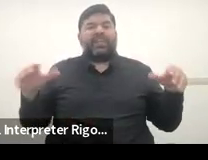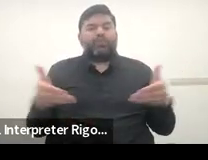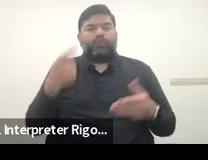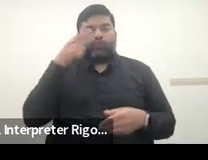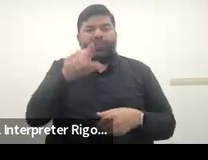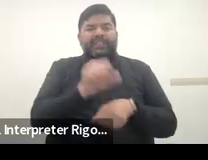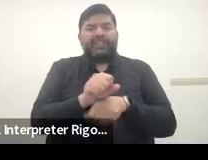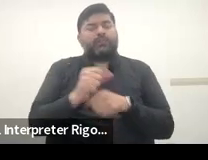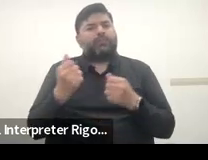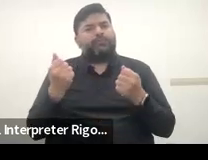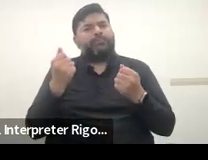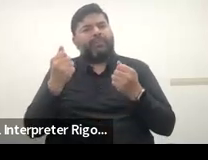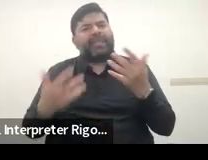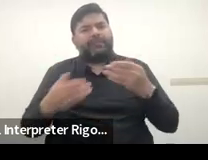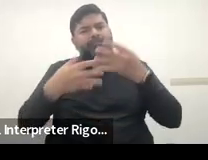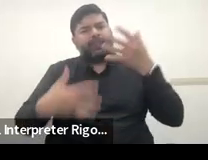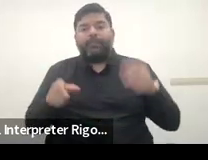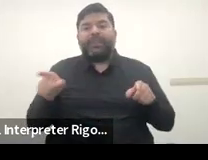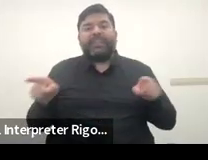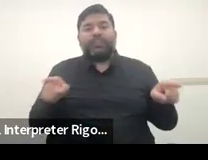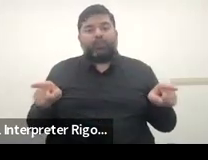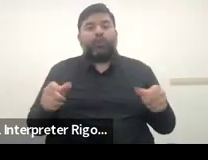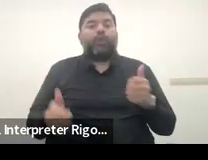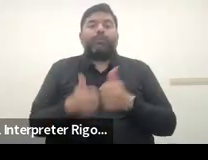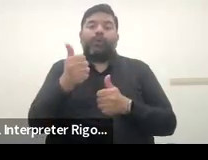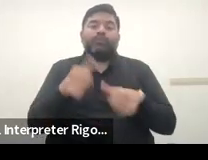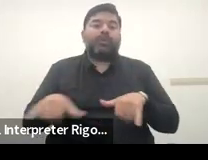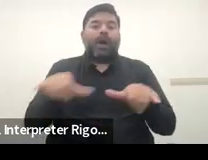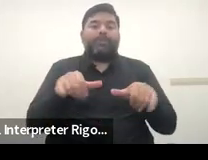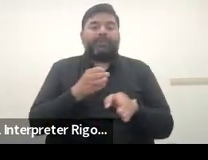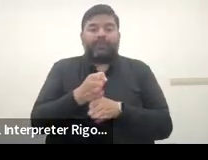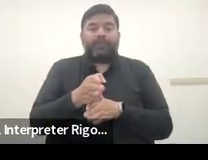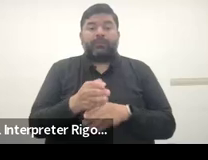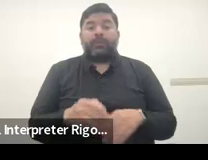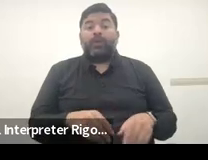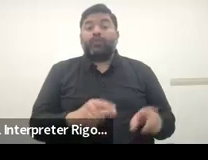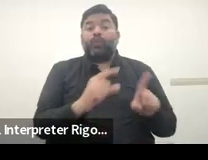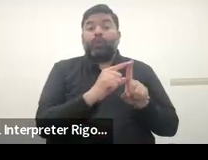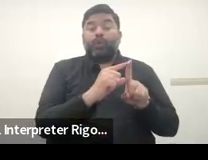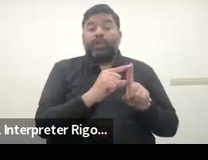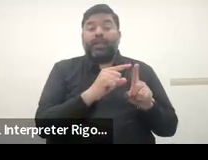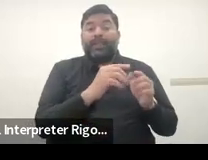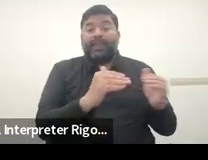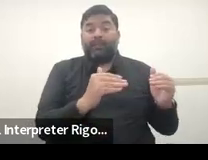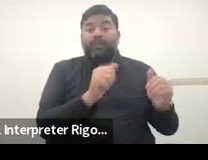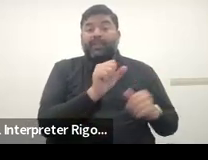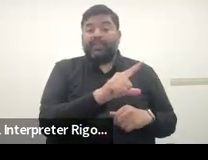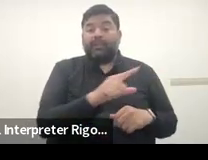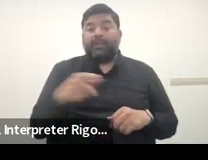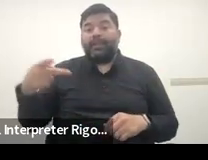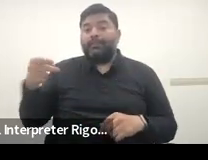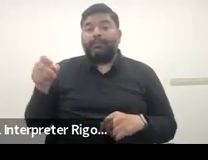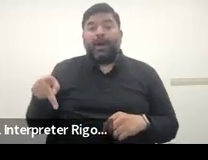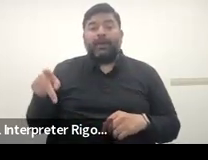these are the most used in the field— is Word-level ASL and PopSign. Word-level ASL